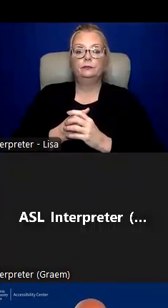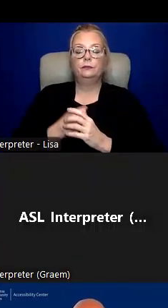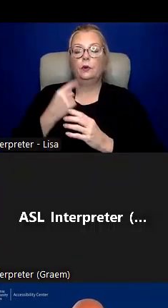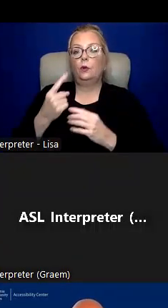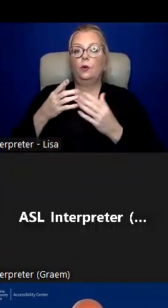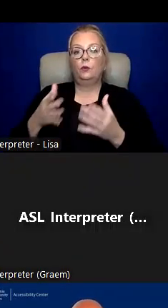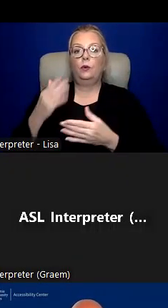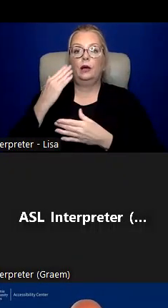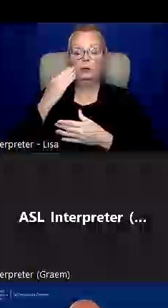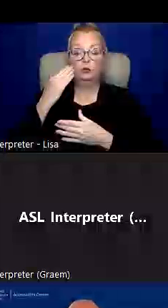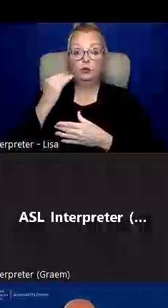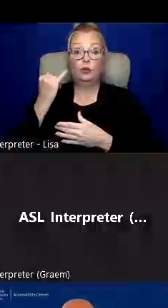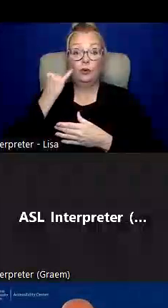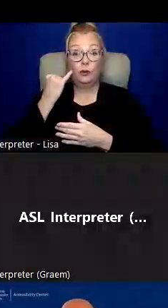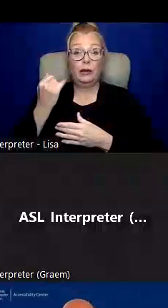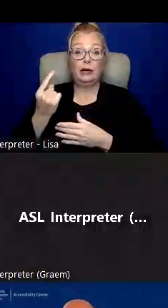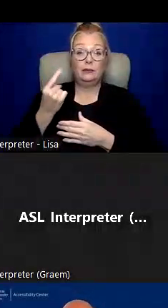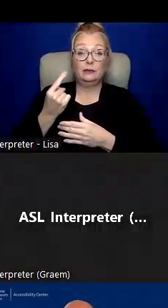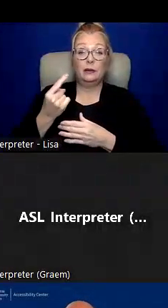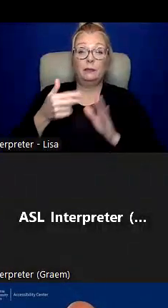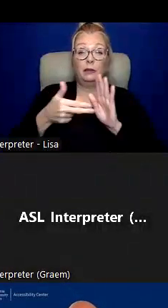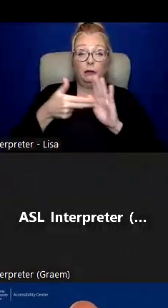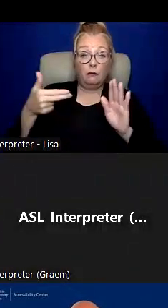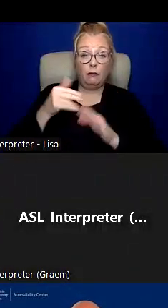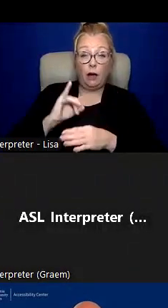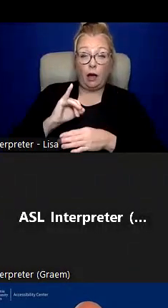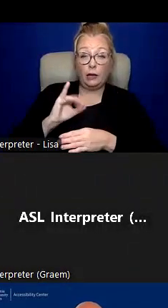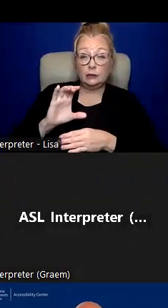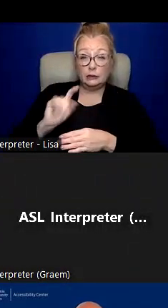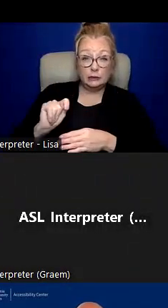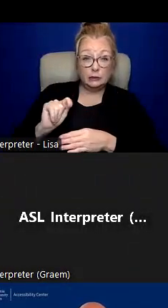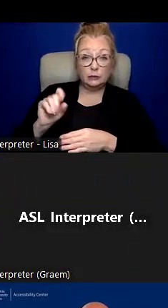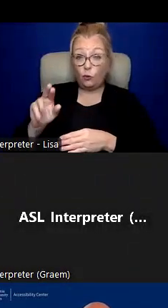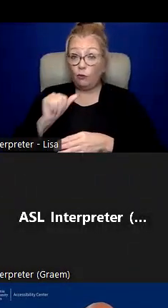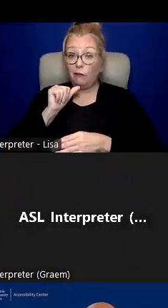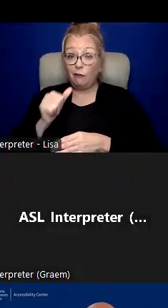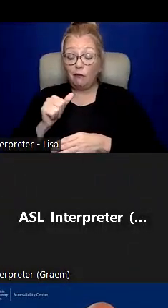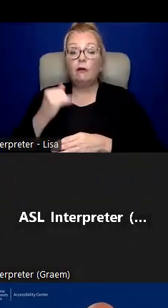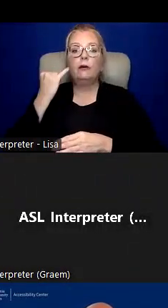is categorized as ICT or not is whether it has a user interface.